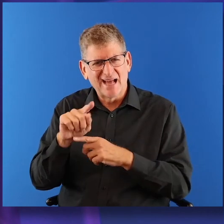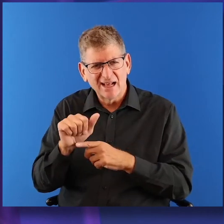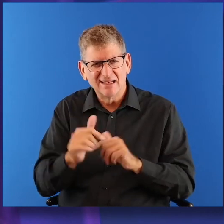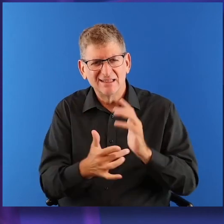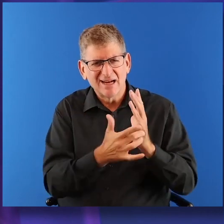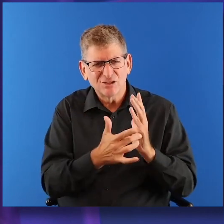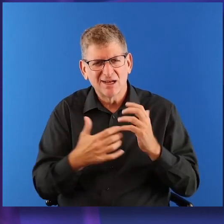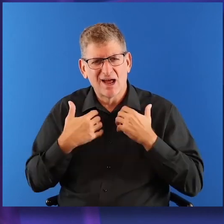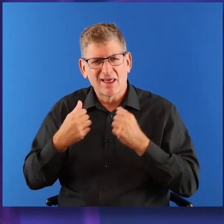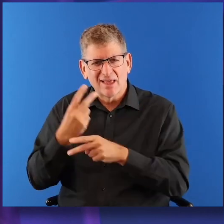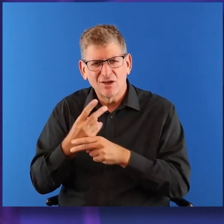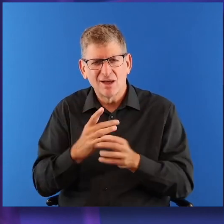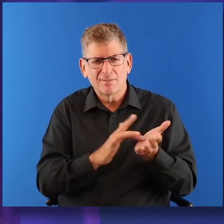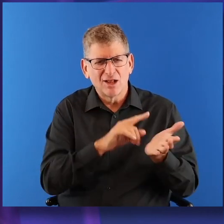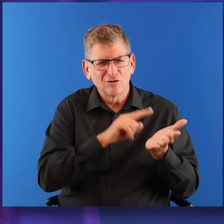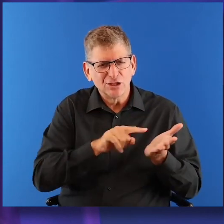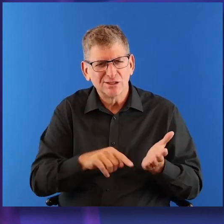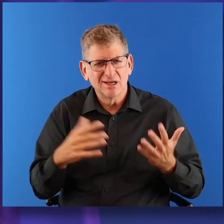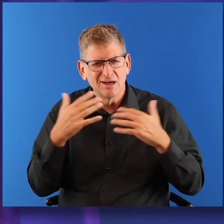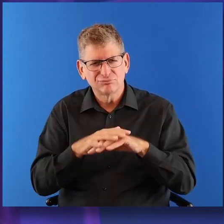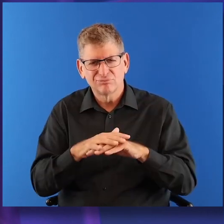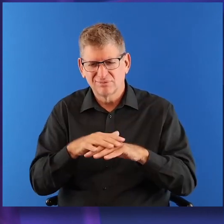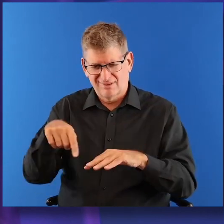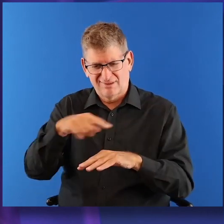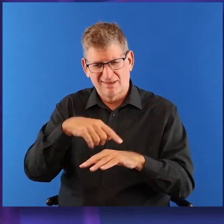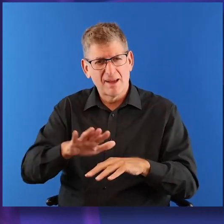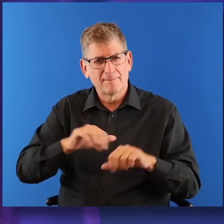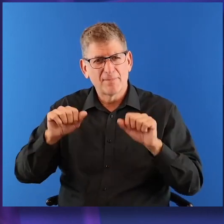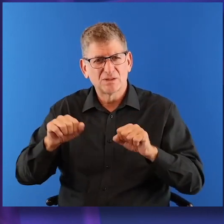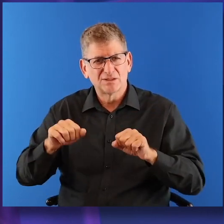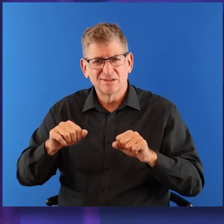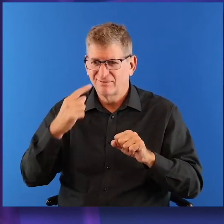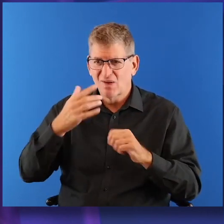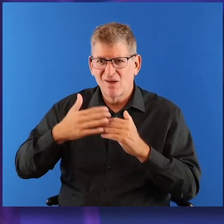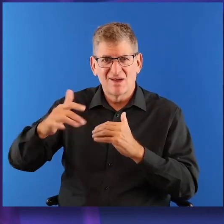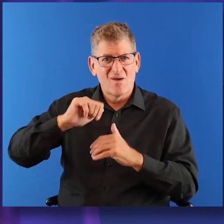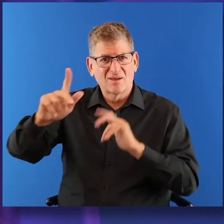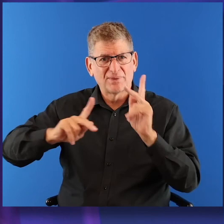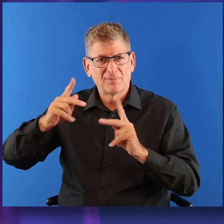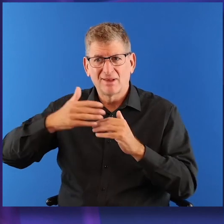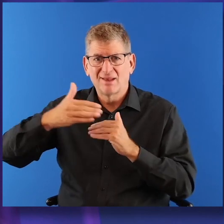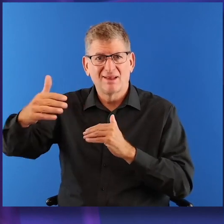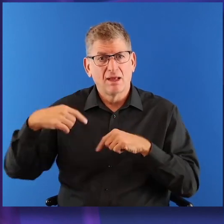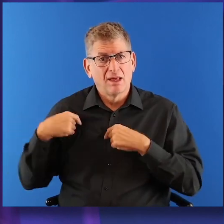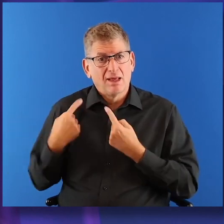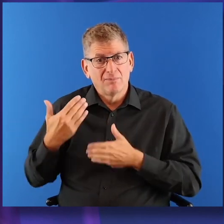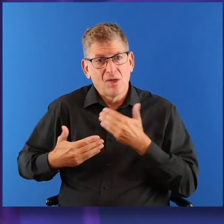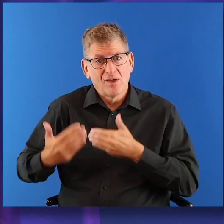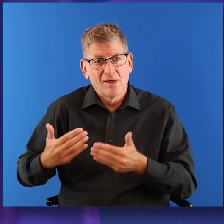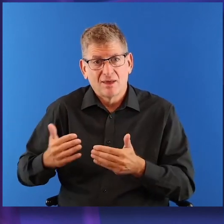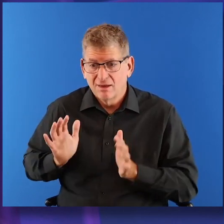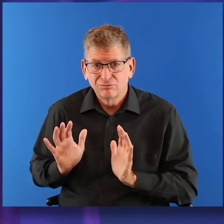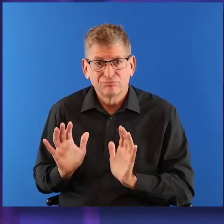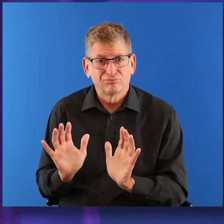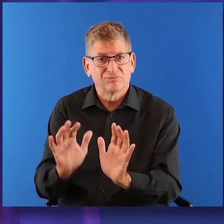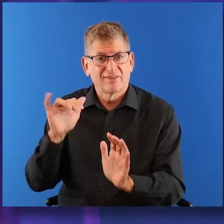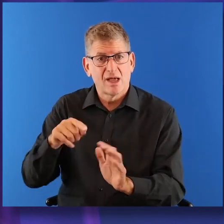about the intersection of data, technology, healthcare, and medical research. The potential it offers for all people and the progress we're seeing